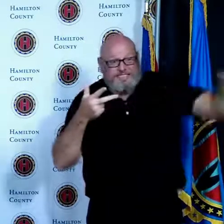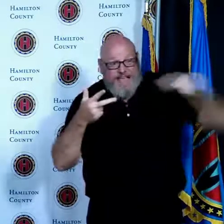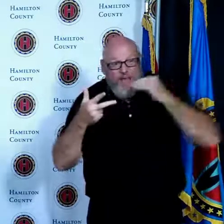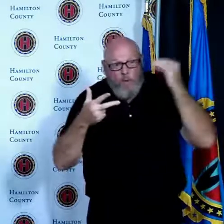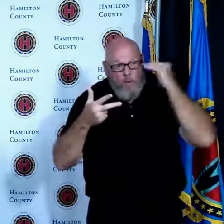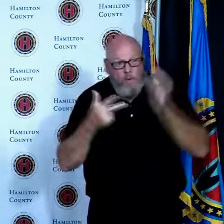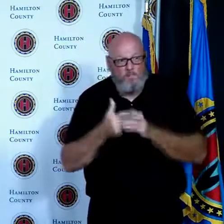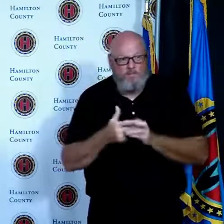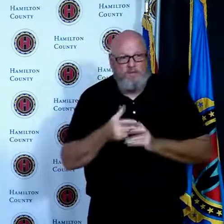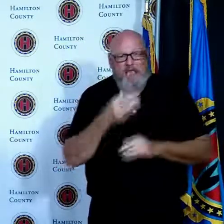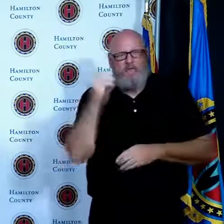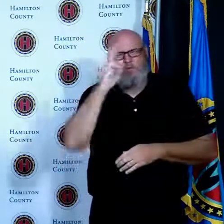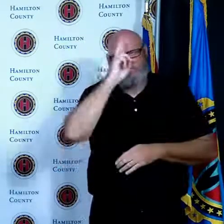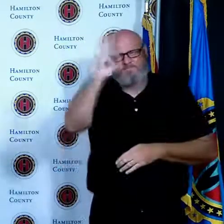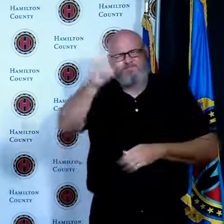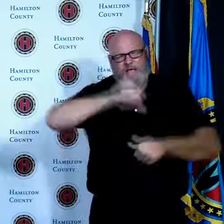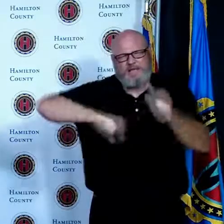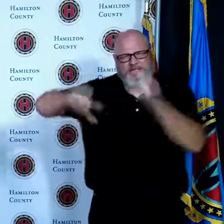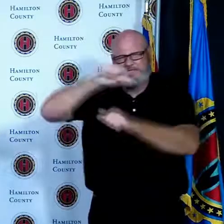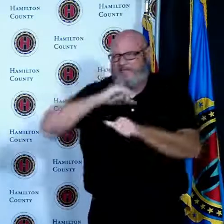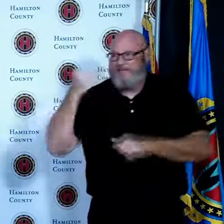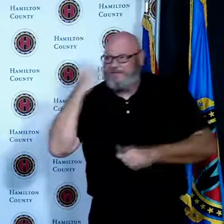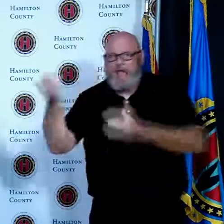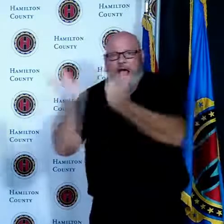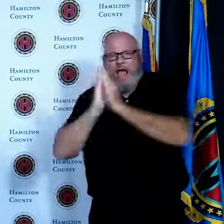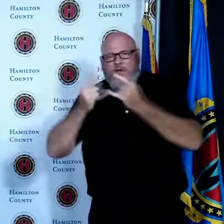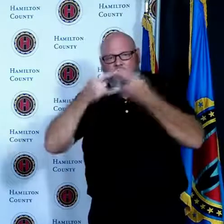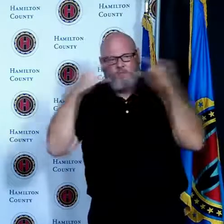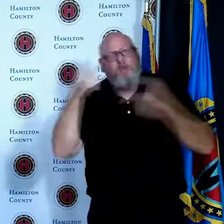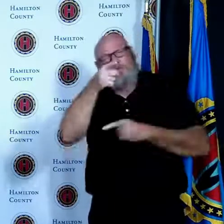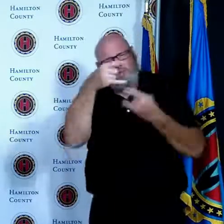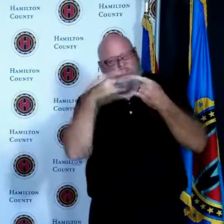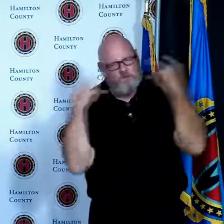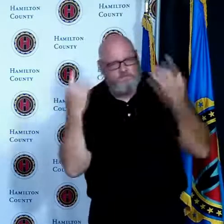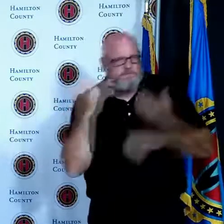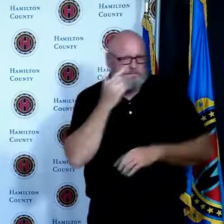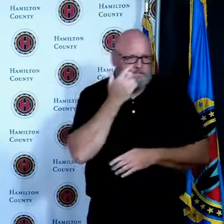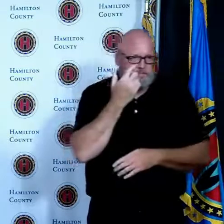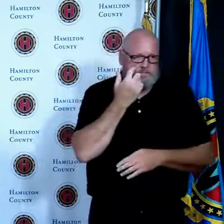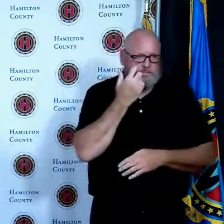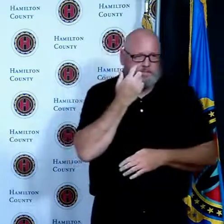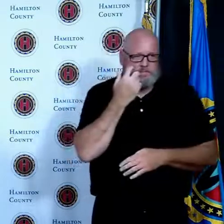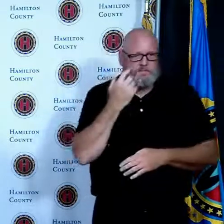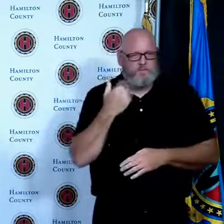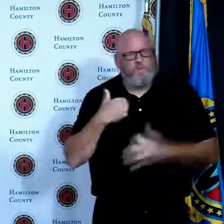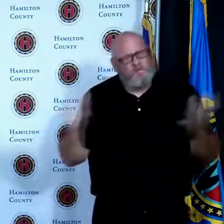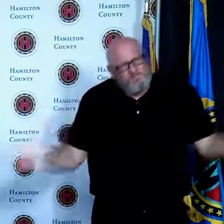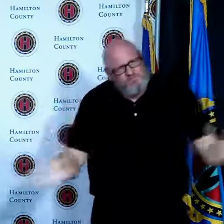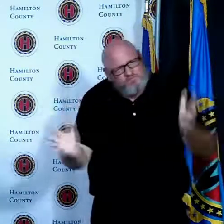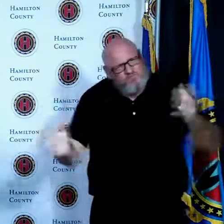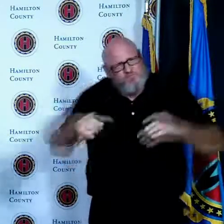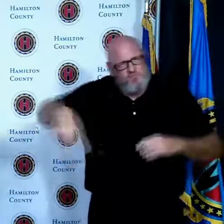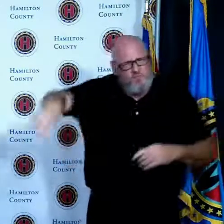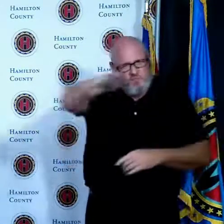I'm very proud of the hard work that everyone is doing but please don't let your guard down as we continue to move into fall I